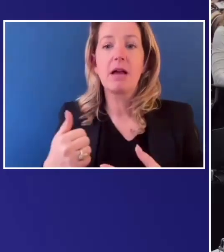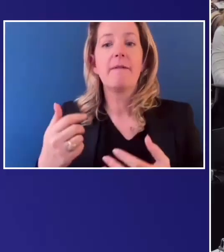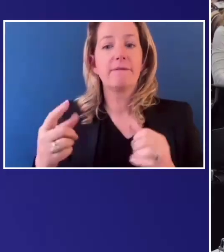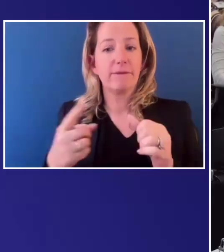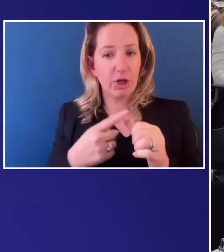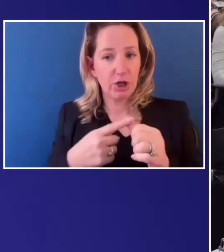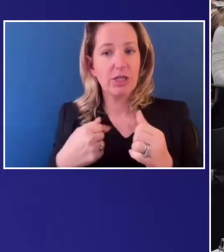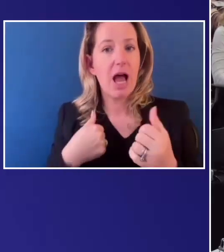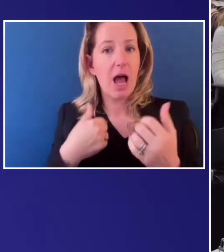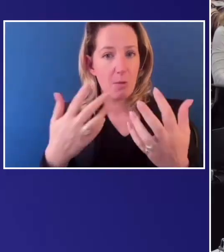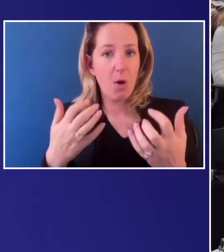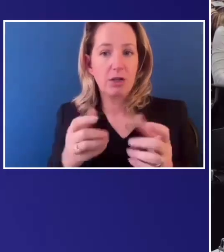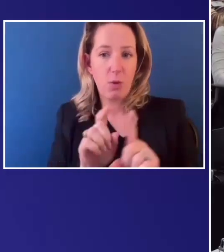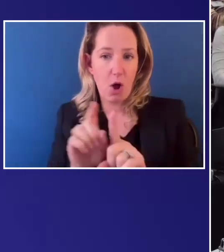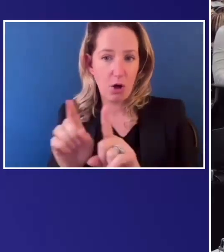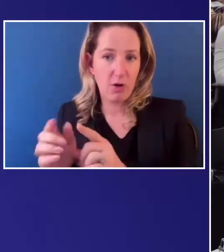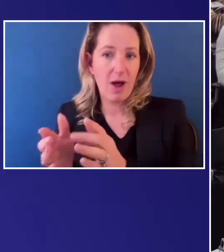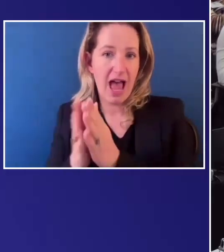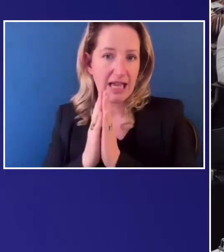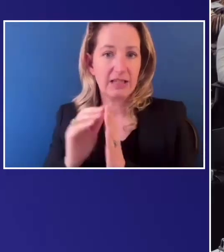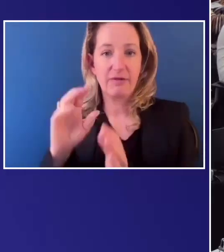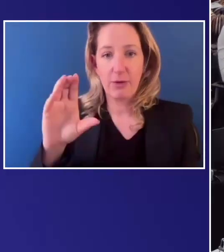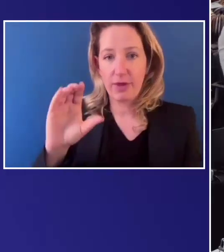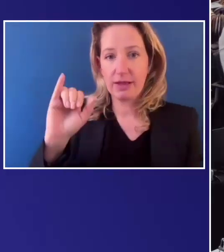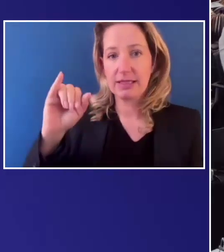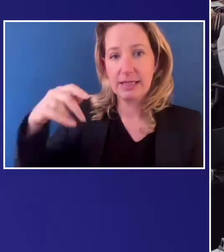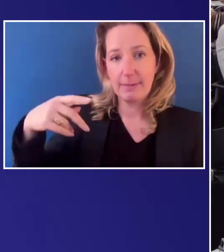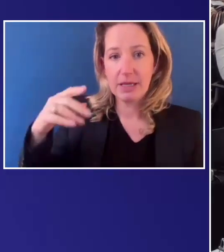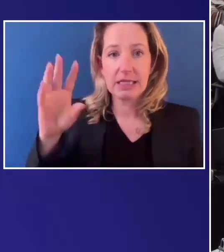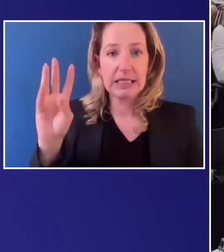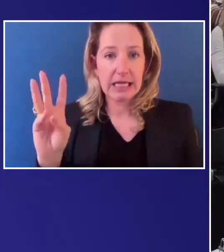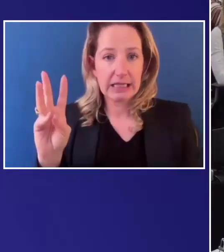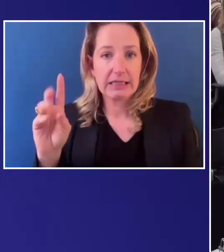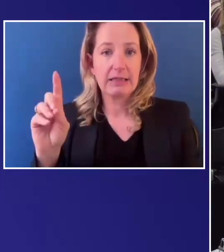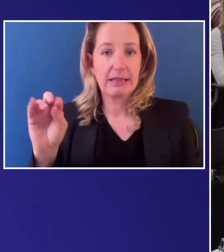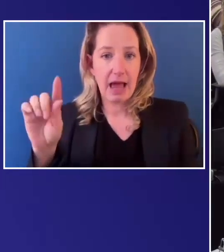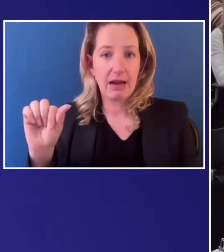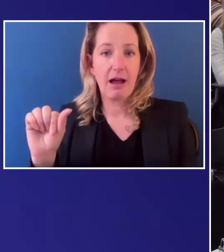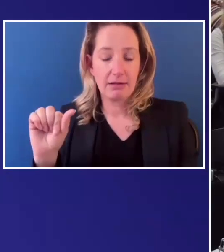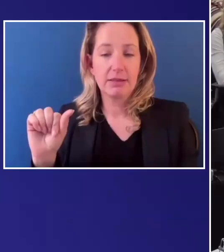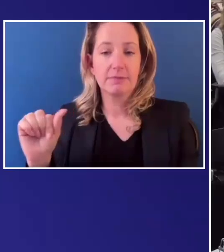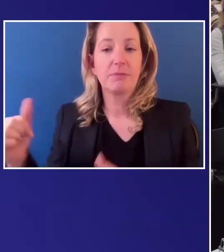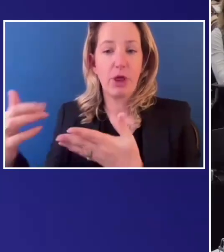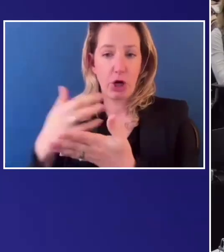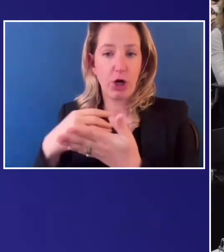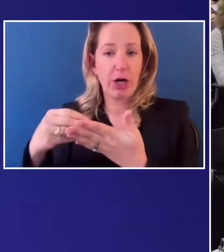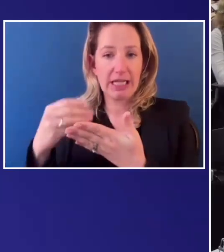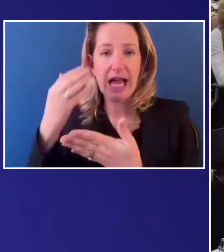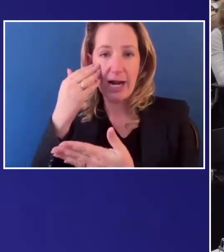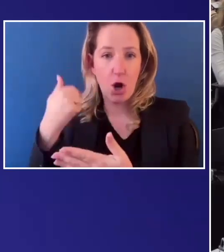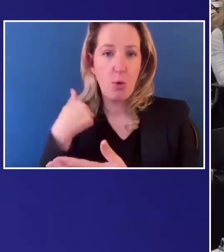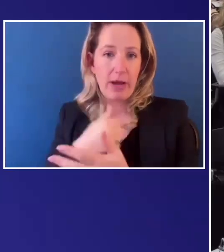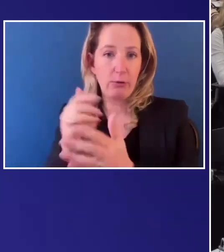request for the CIP six data on earnings because I know that that's something that we had requested. So if possible,